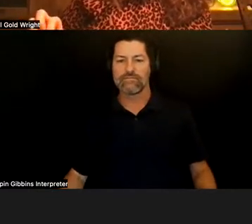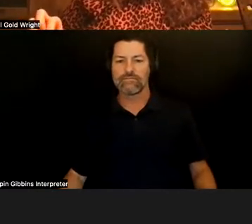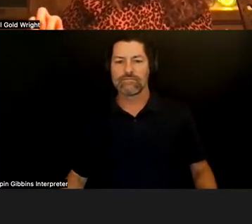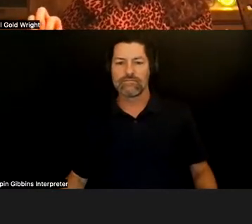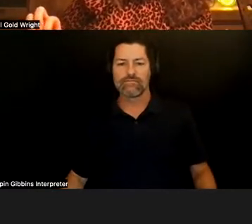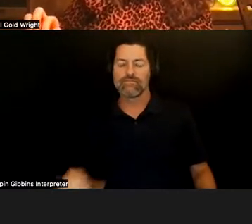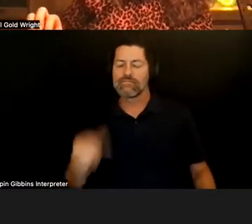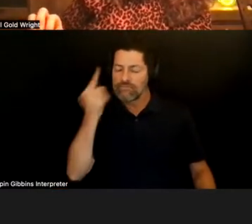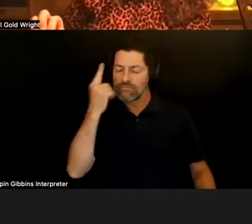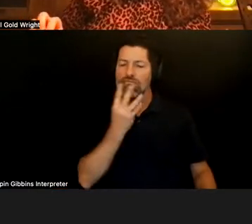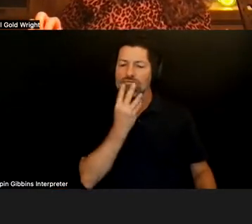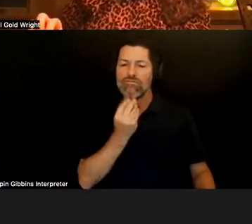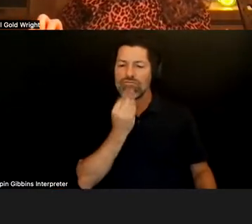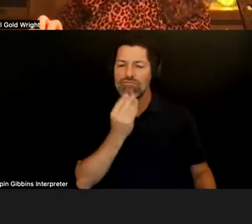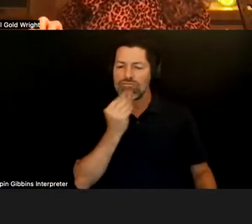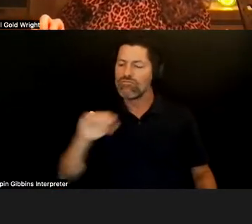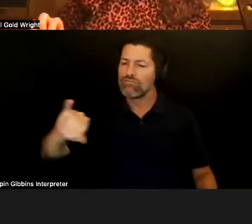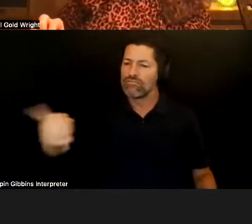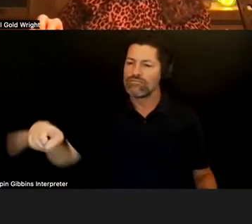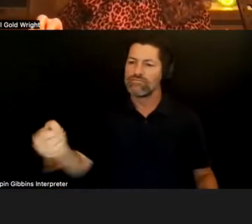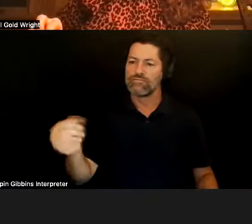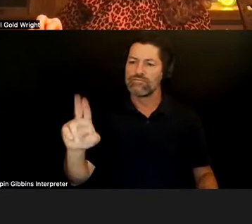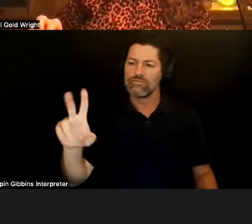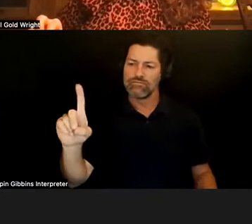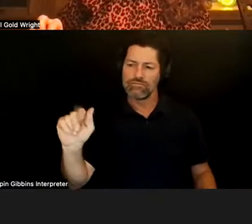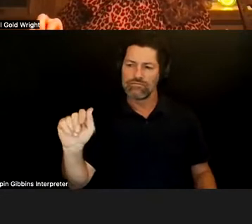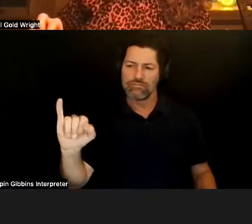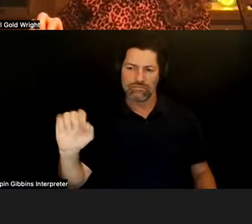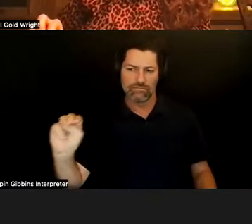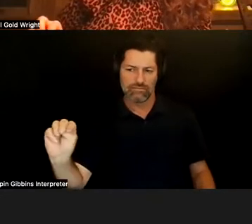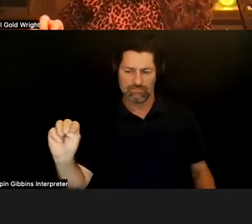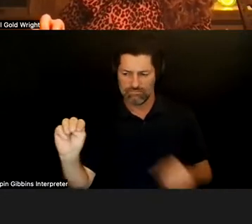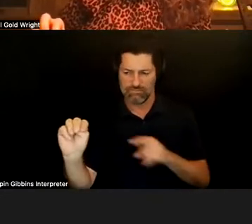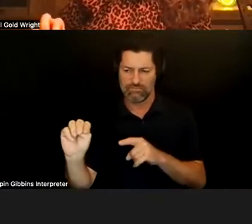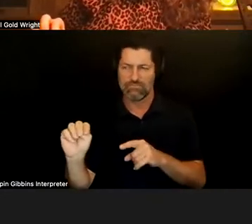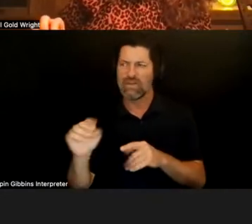about Judaism is that 20:25:34 There are no visual representations